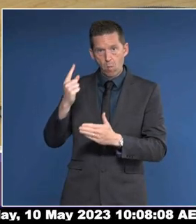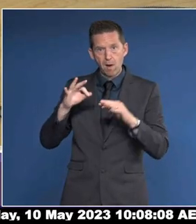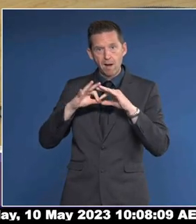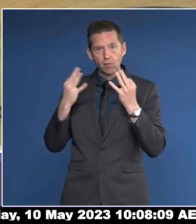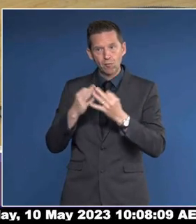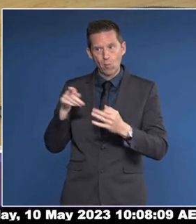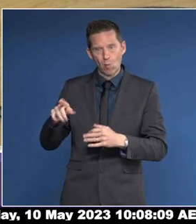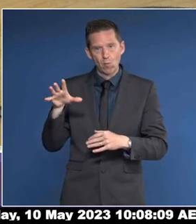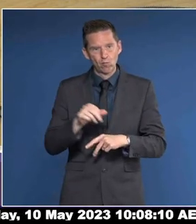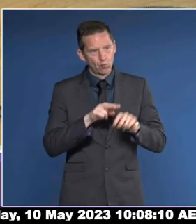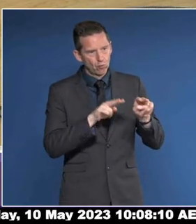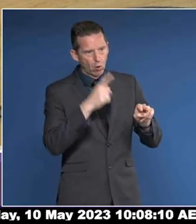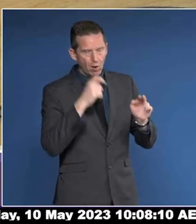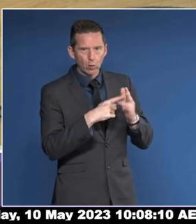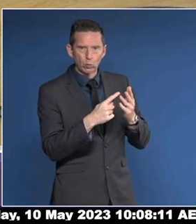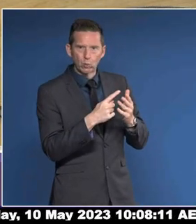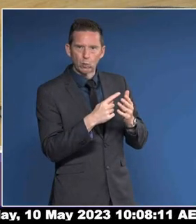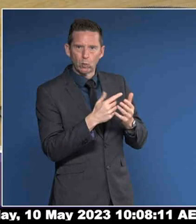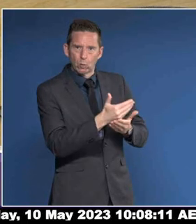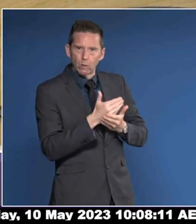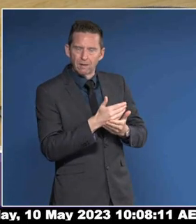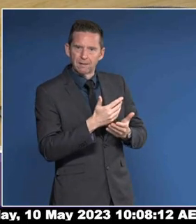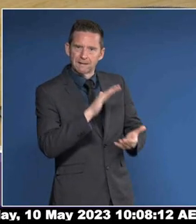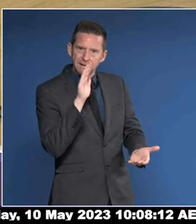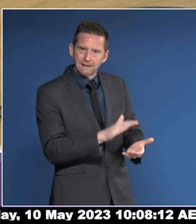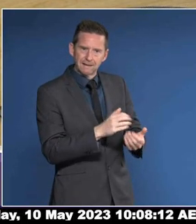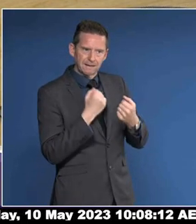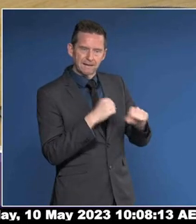of the violence, abuse, neglect and deprivation? Yes, while they were children, absolutely.